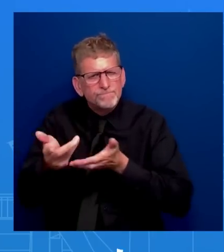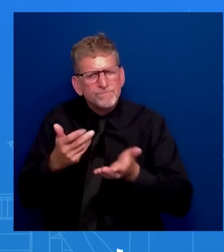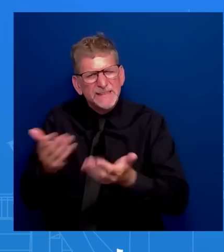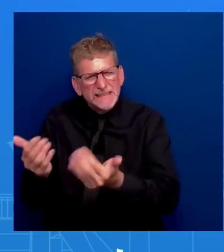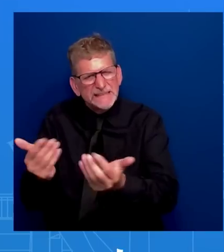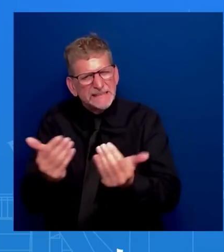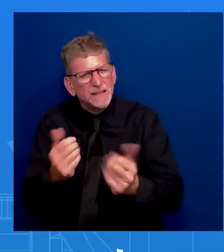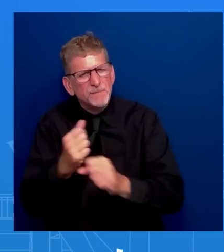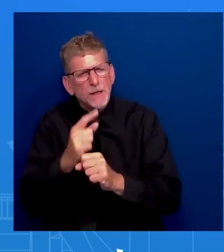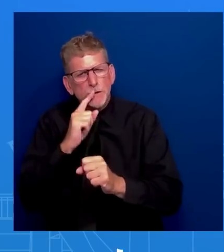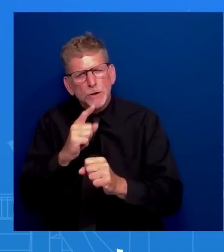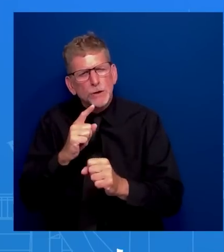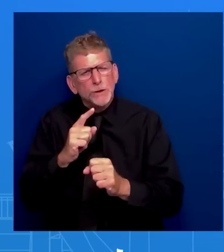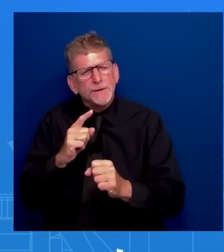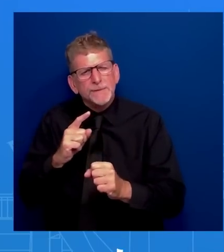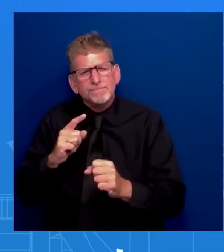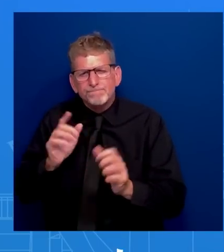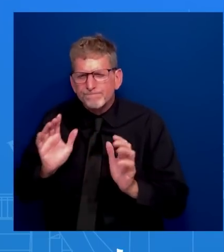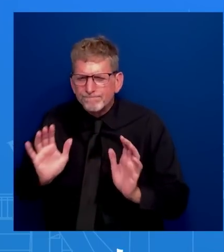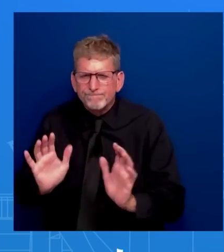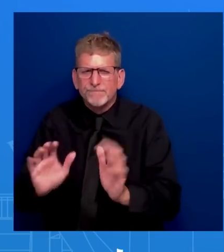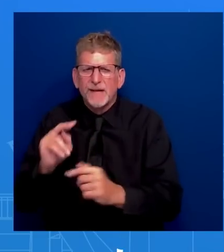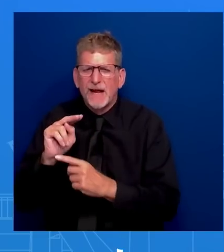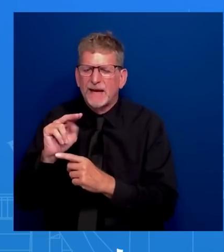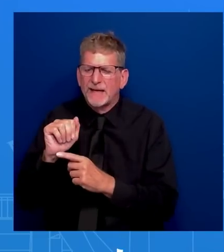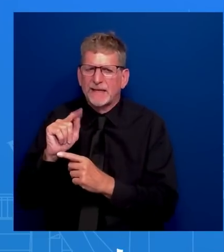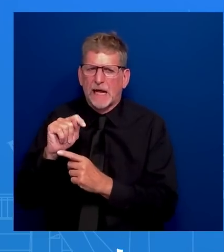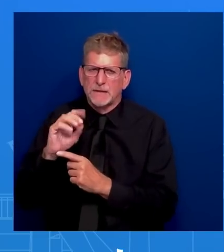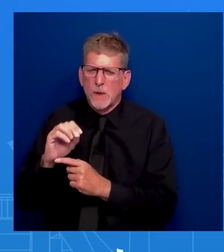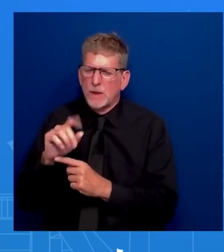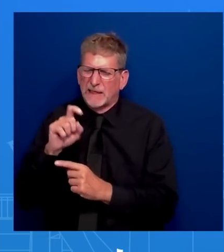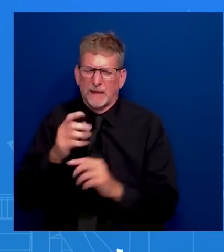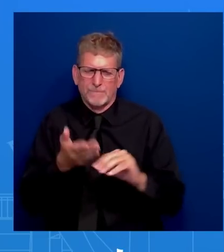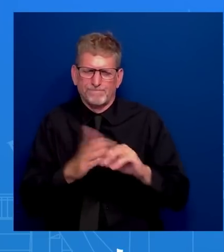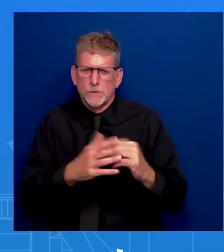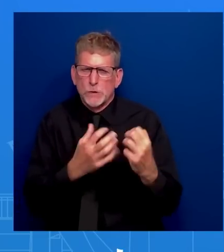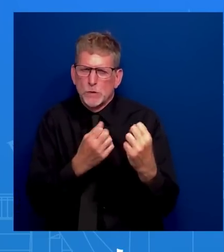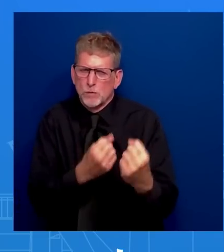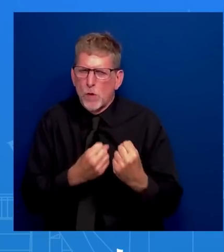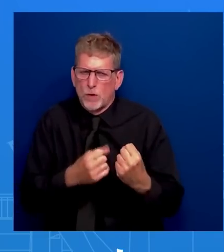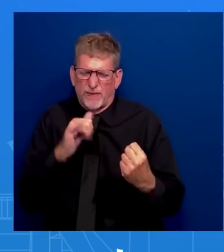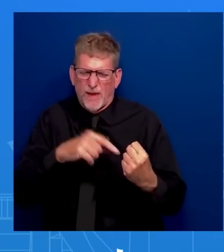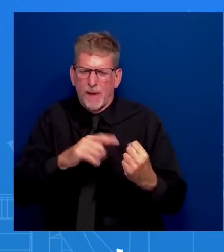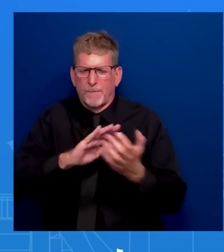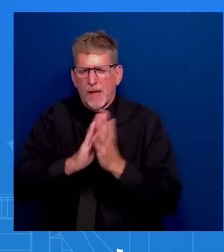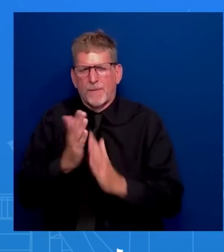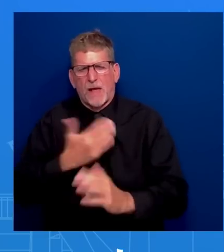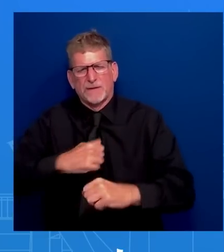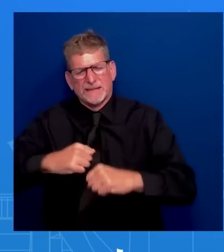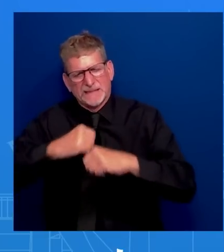to strengthen that defense alliance. It's one of the strongest that we have seen in modern times, and that's -- a lot of that is